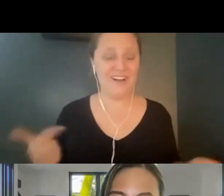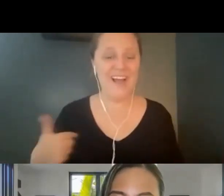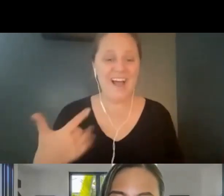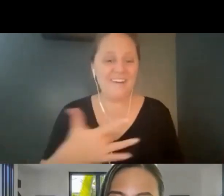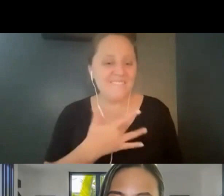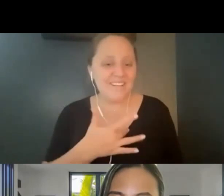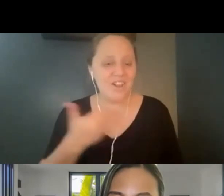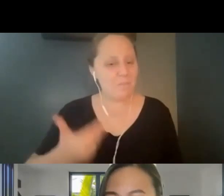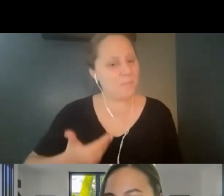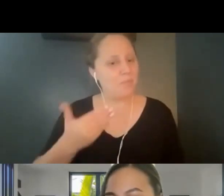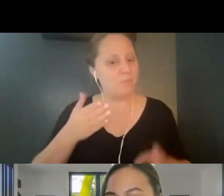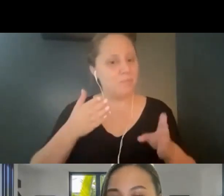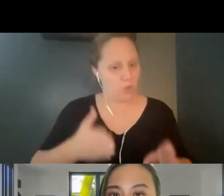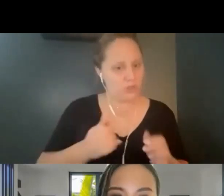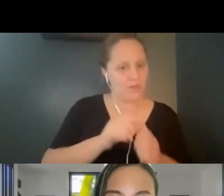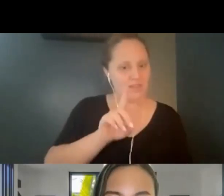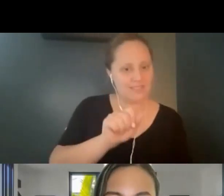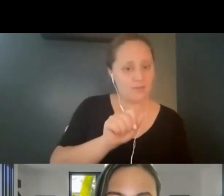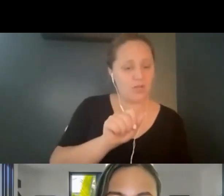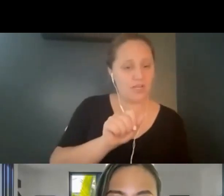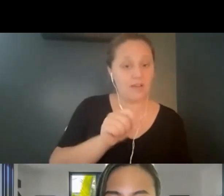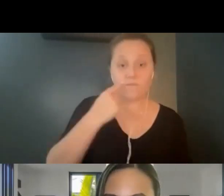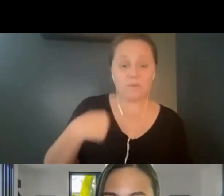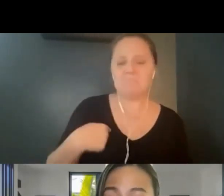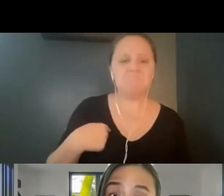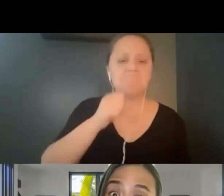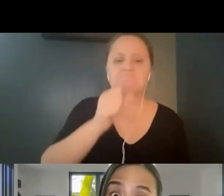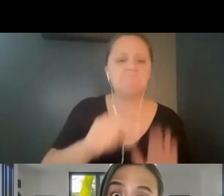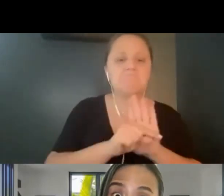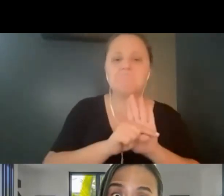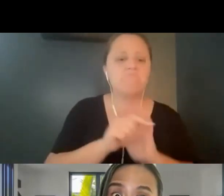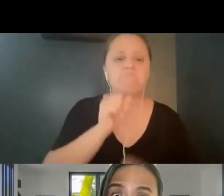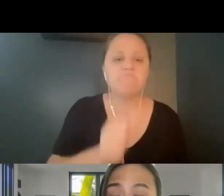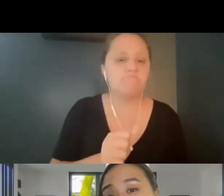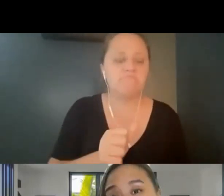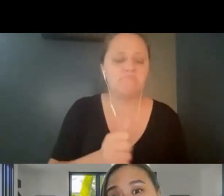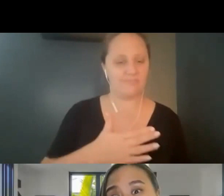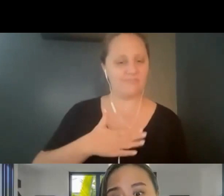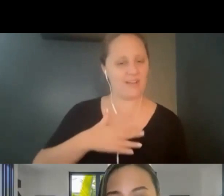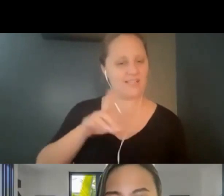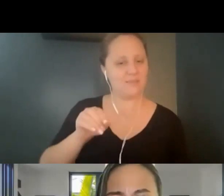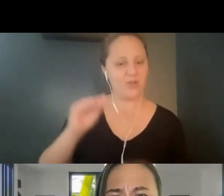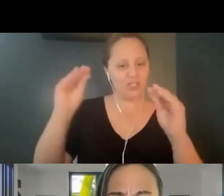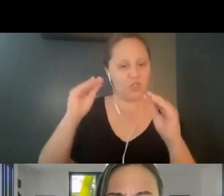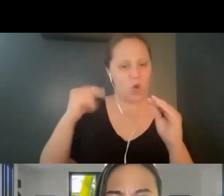disability it's not a negative thing and I've learned that my disability has taught me to be more organized and to be a better employee in